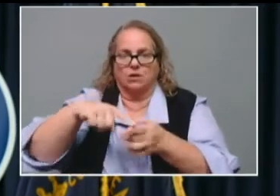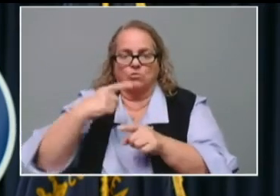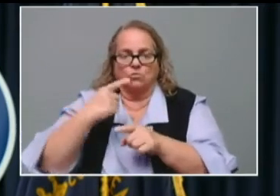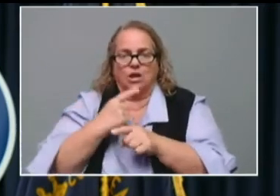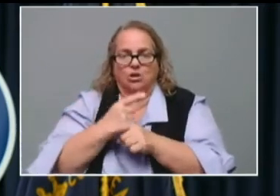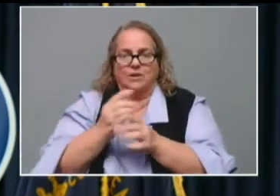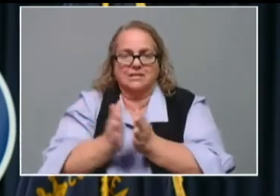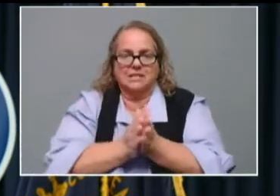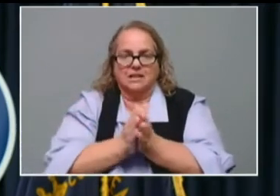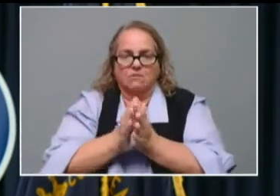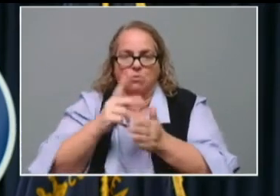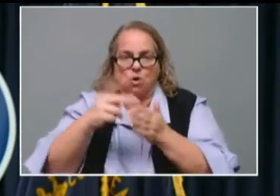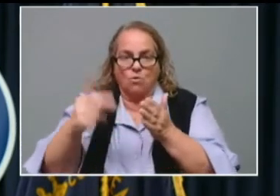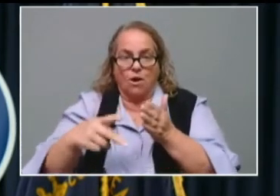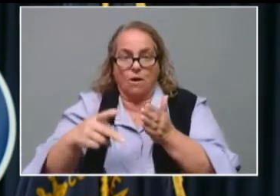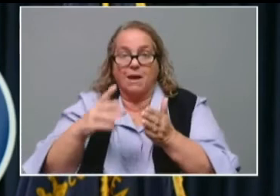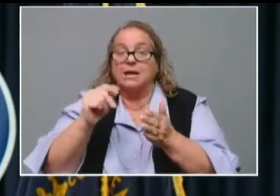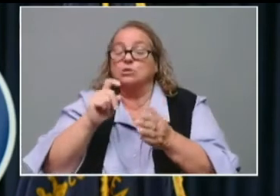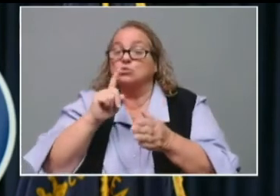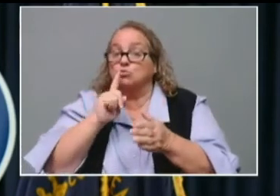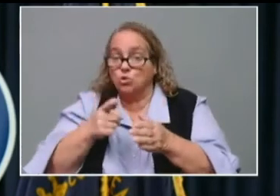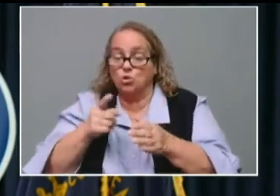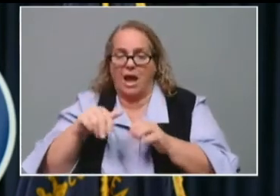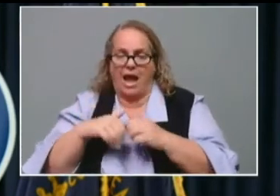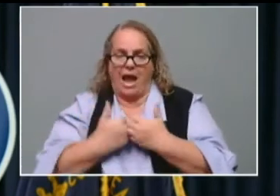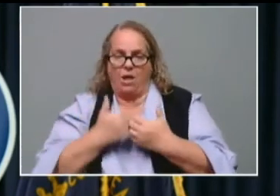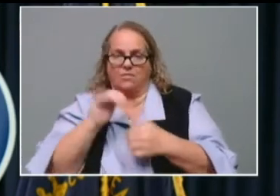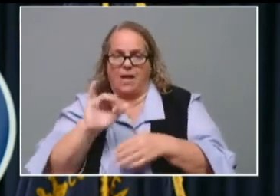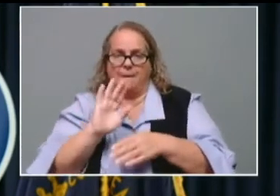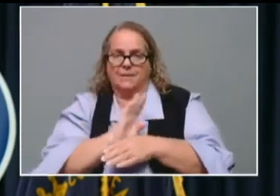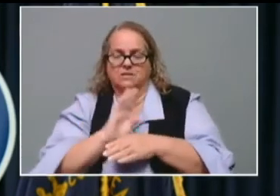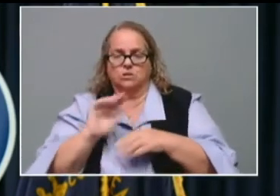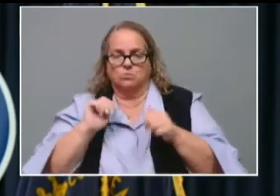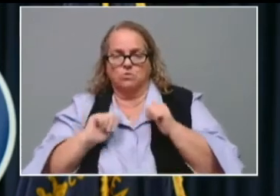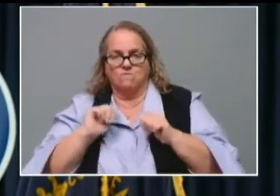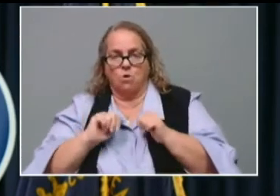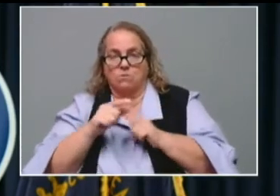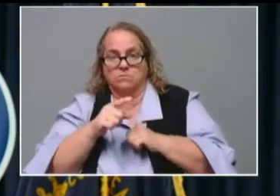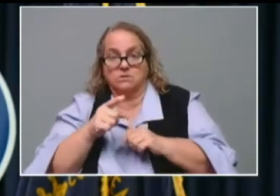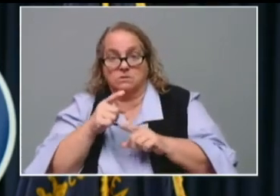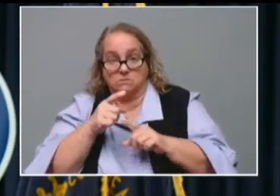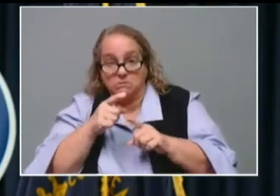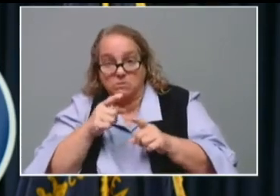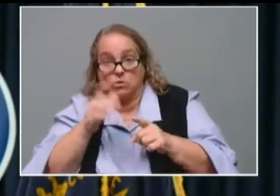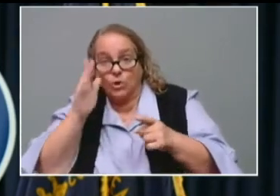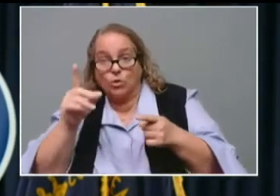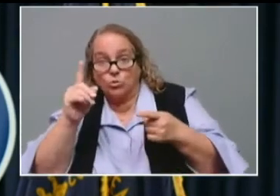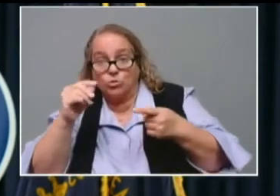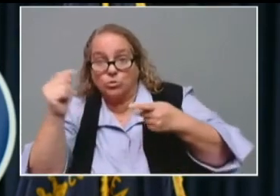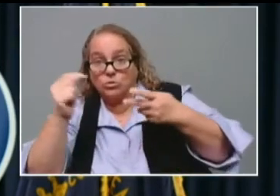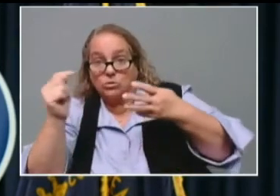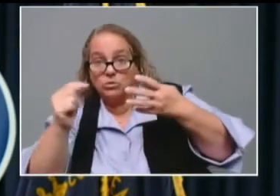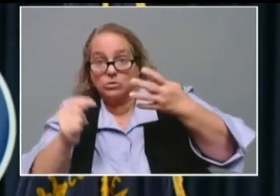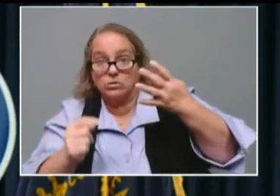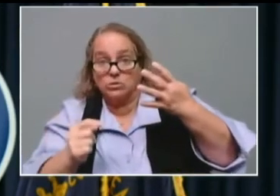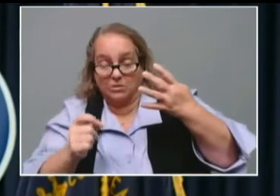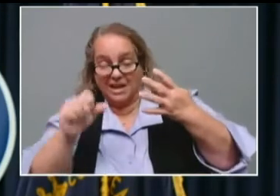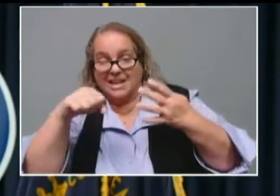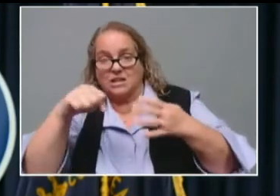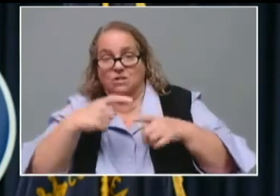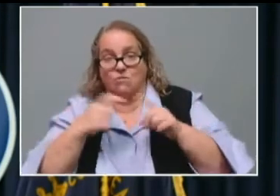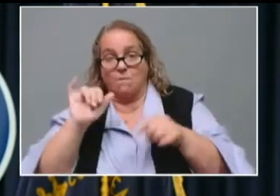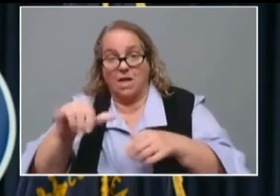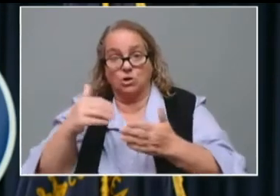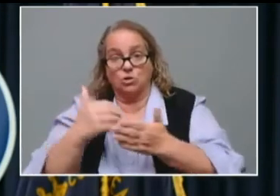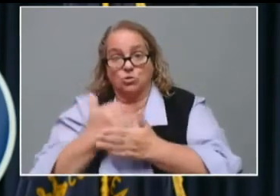performance and remember well yes from that new job we're not getting every or